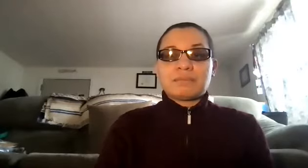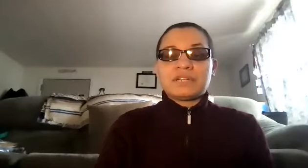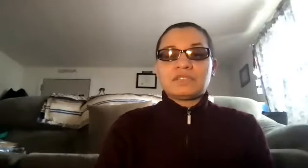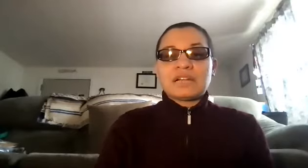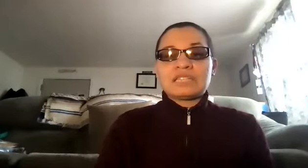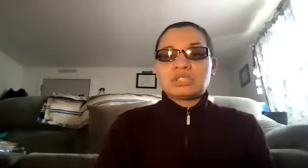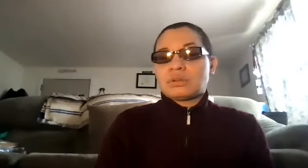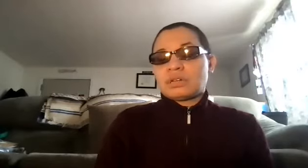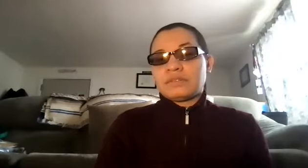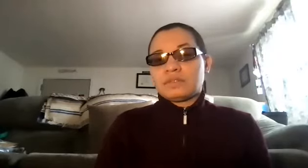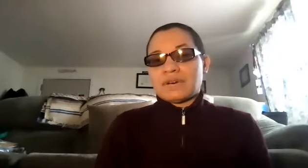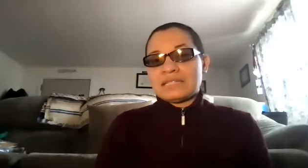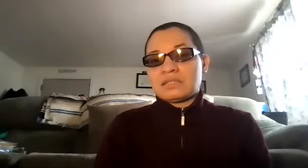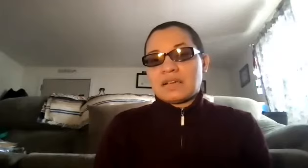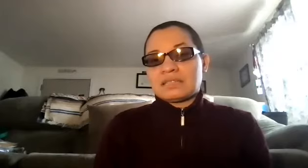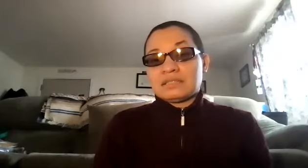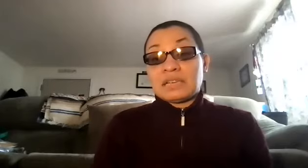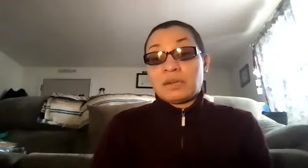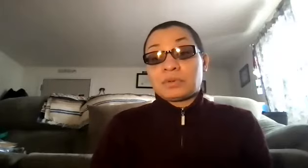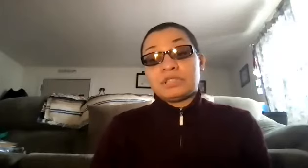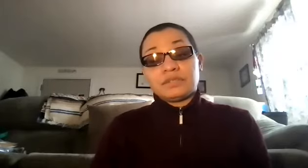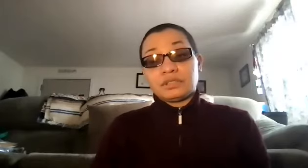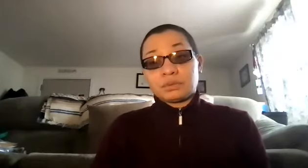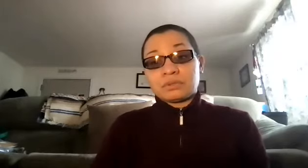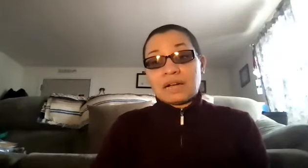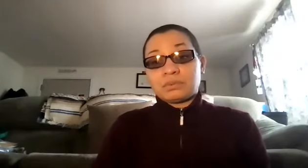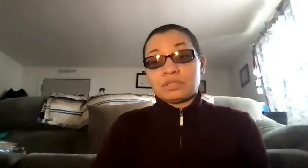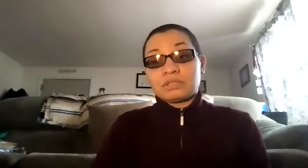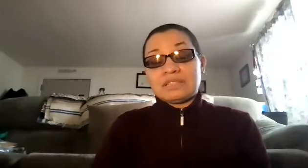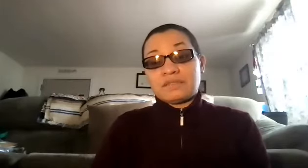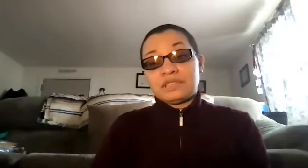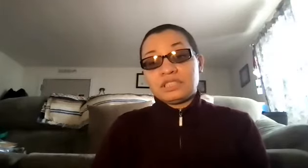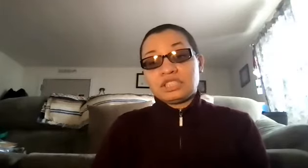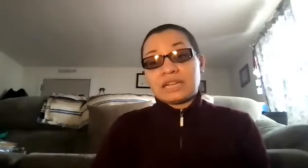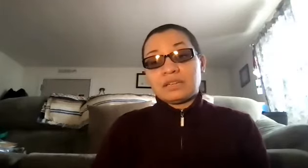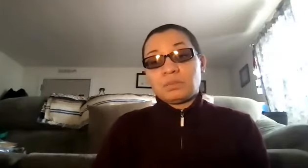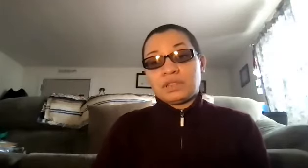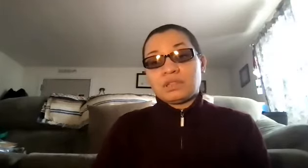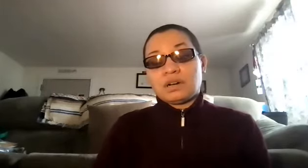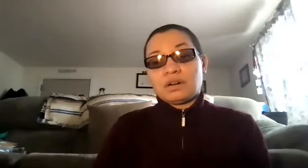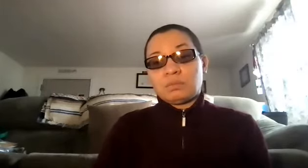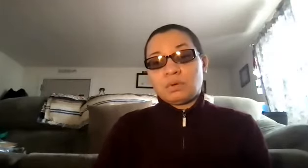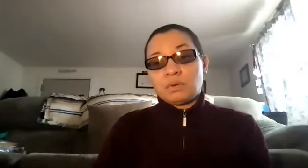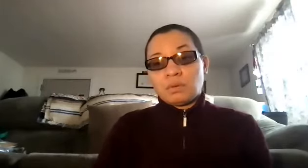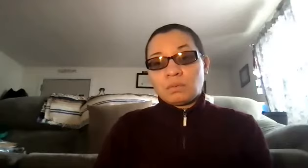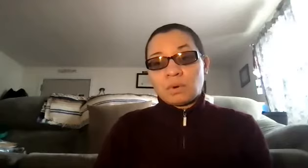if you're not sure of your rights as a disabled individual, i would definitely check in with one